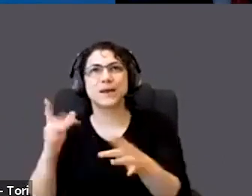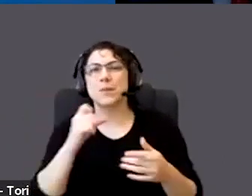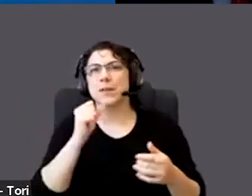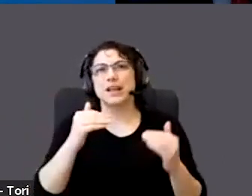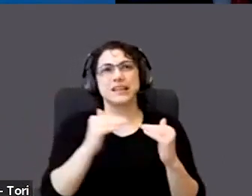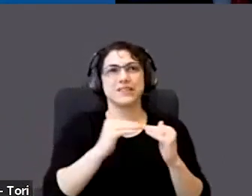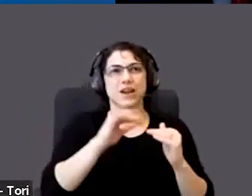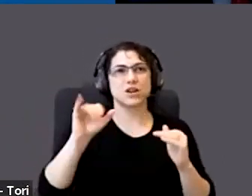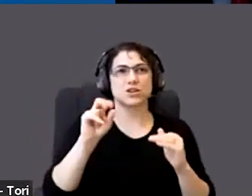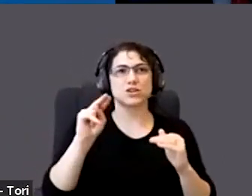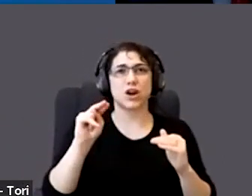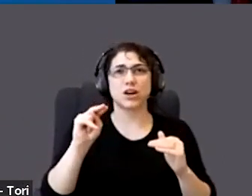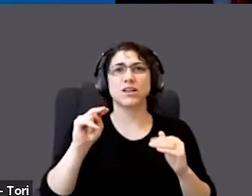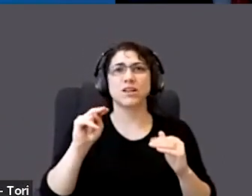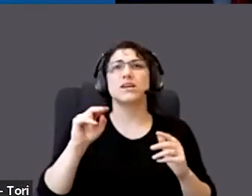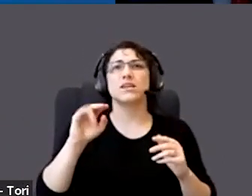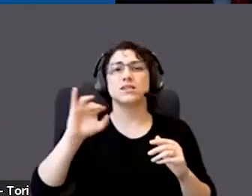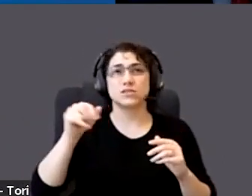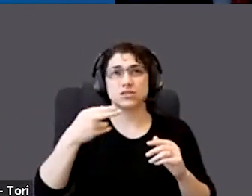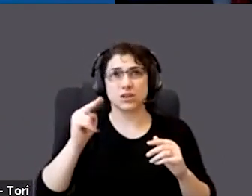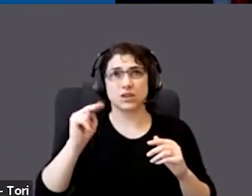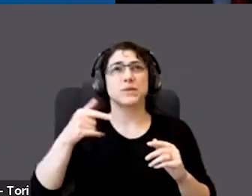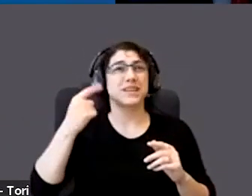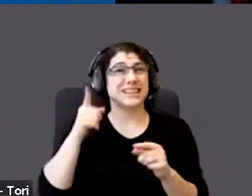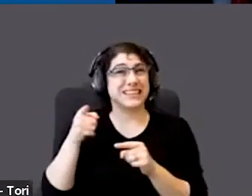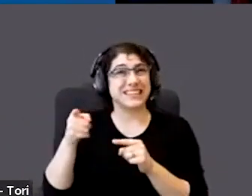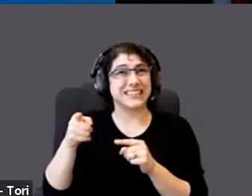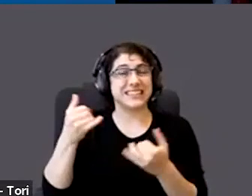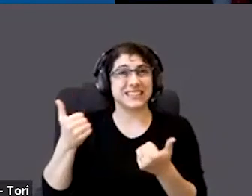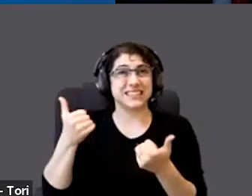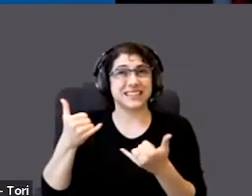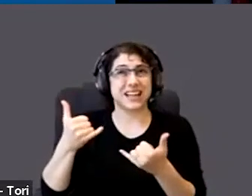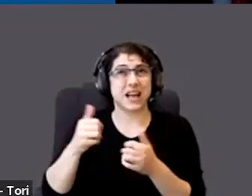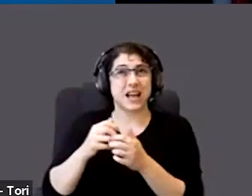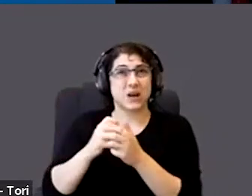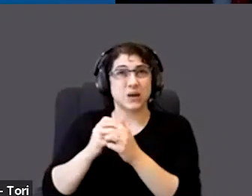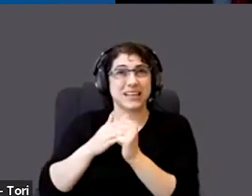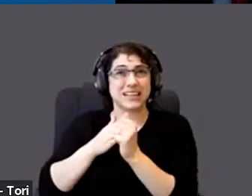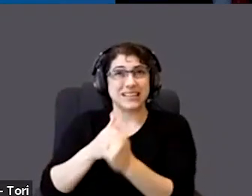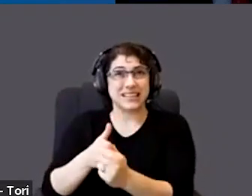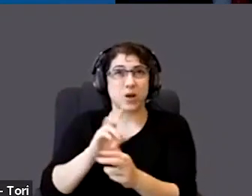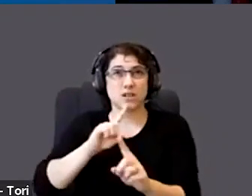But John is currently leading our response unit of chief health equity officer,